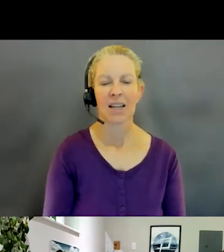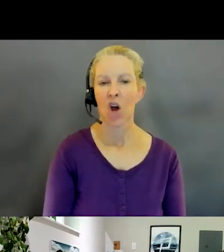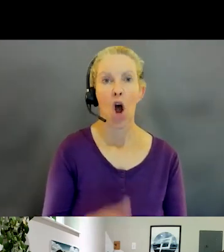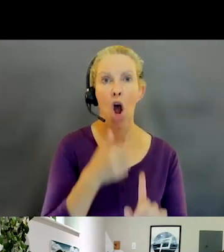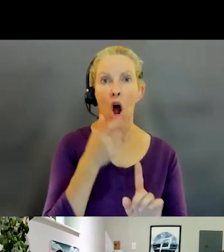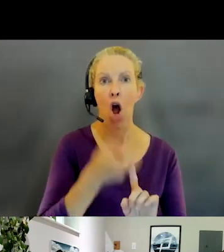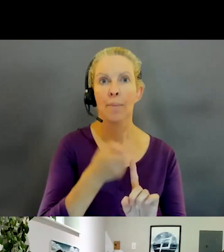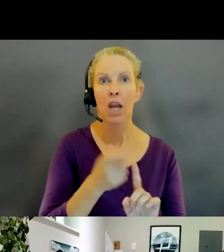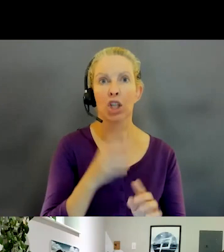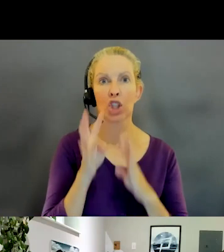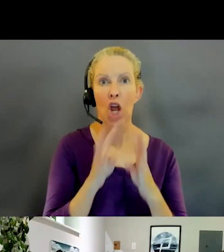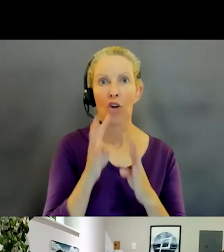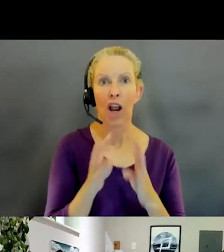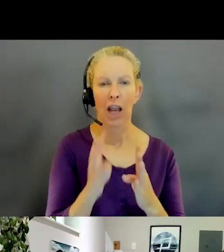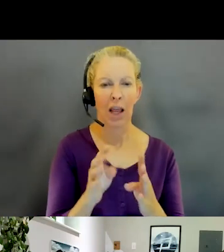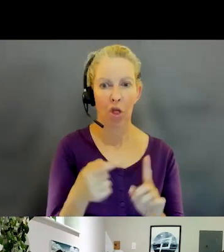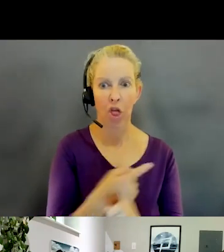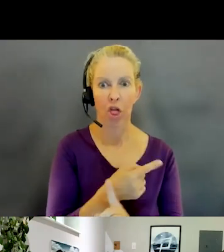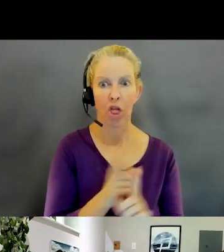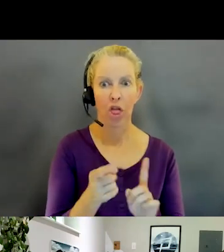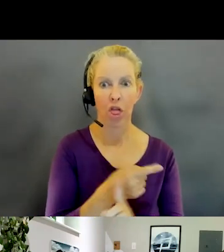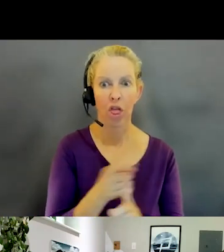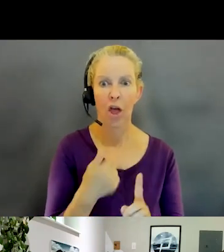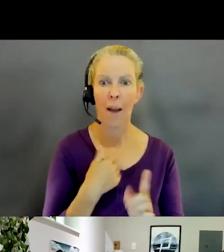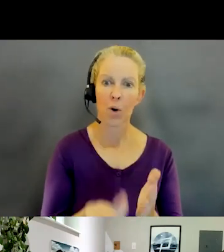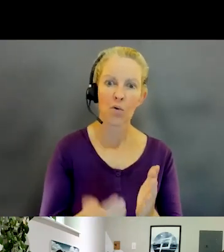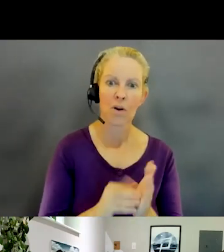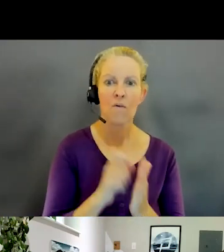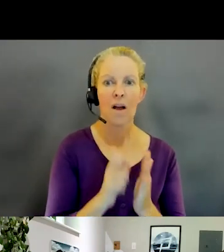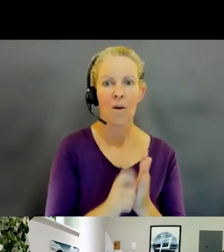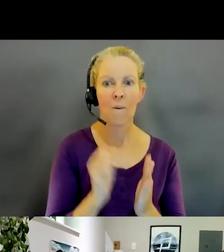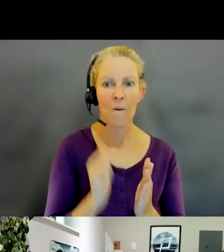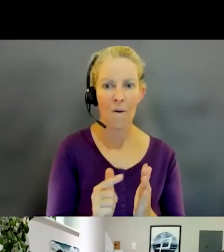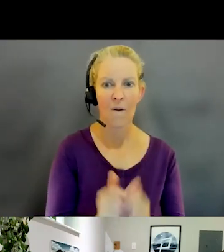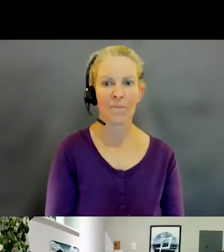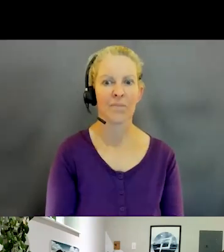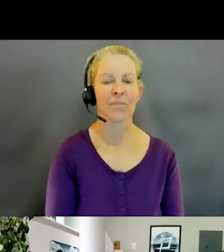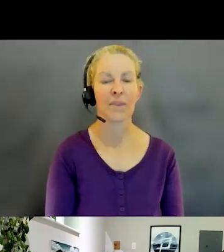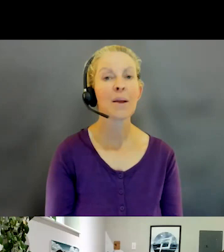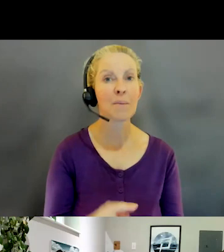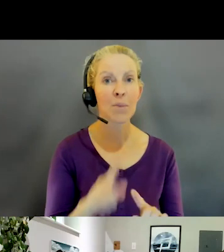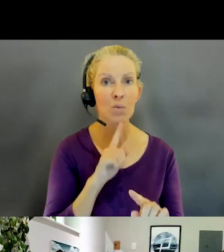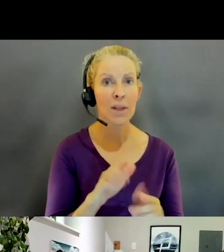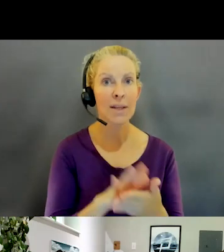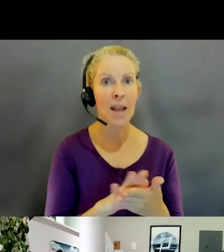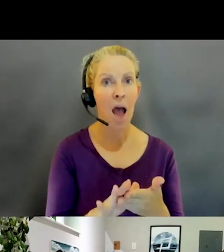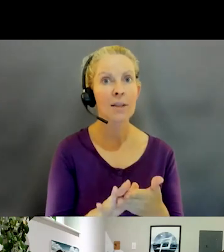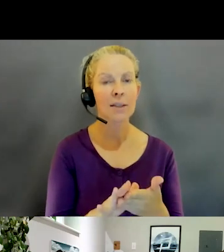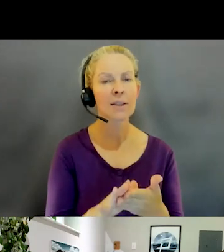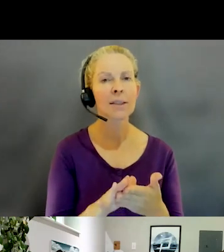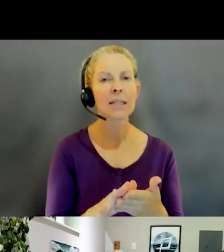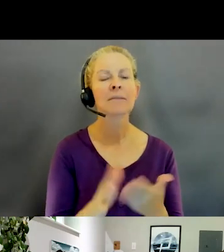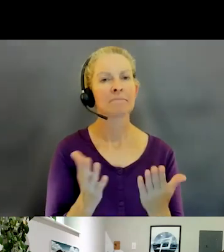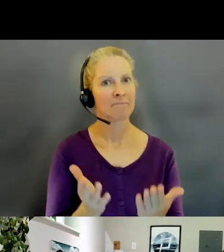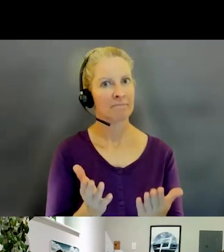were going to be used whatsoever, going to rewrite them all. It is nice that they were separated so